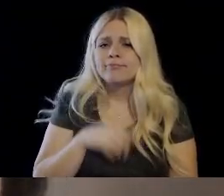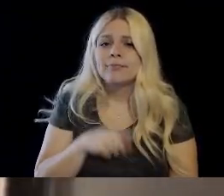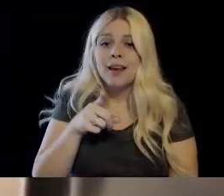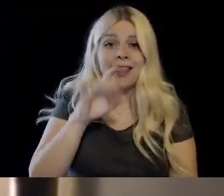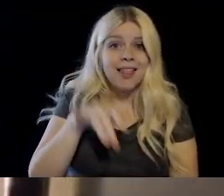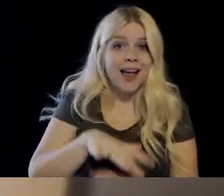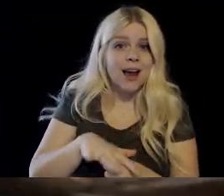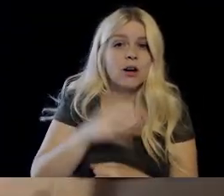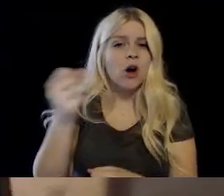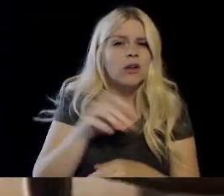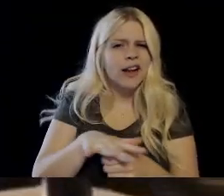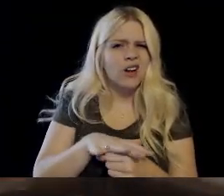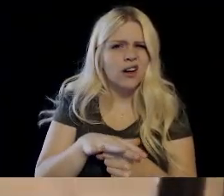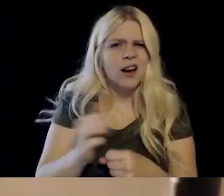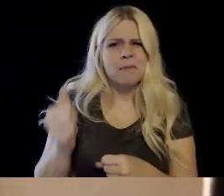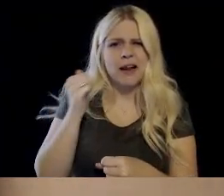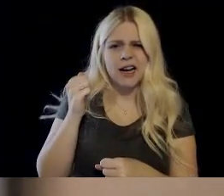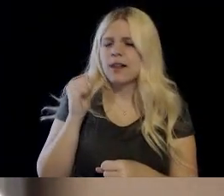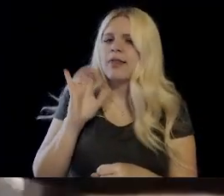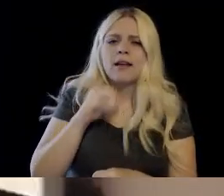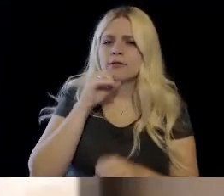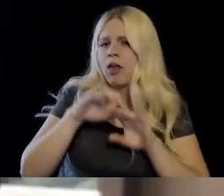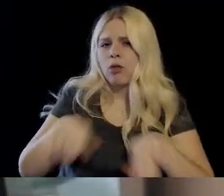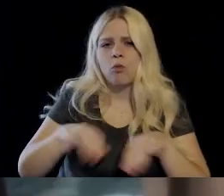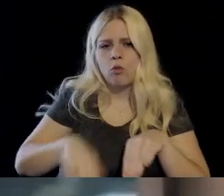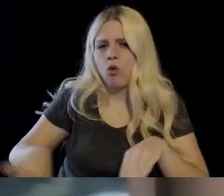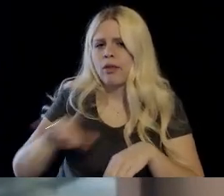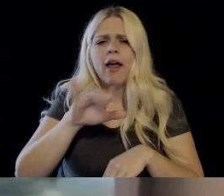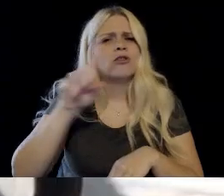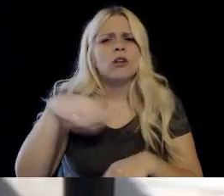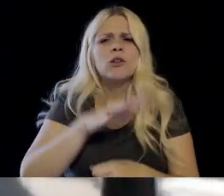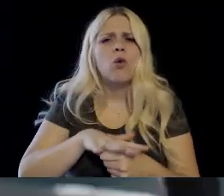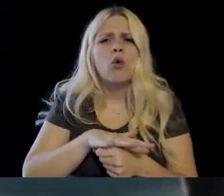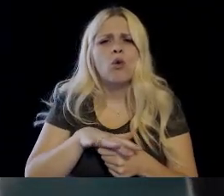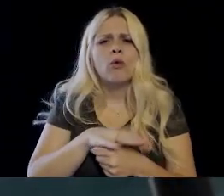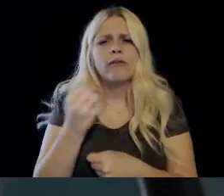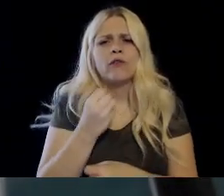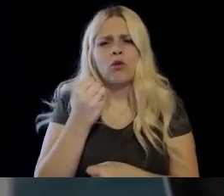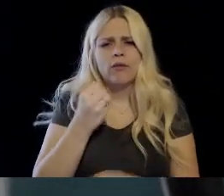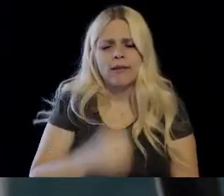That's not the pool to which we're referring. Now, they're sitting down there in the shoot.